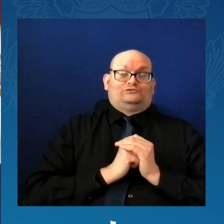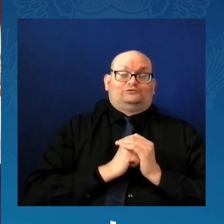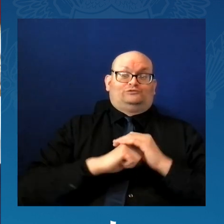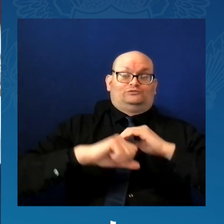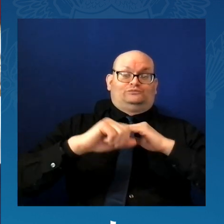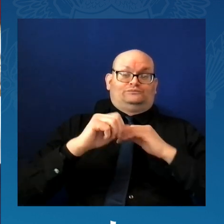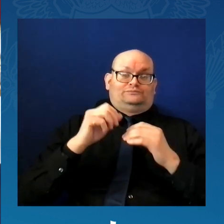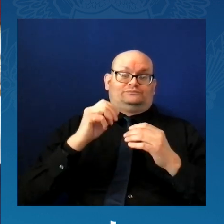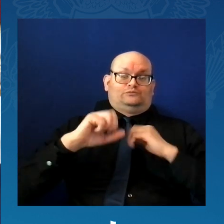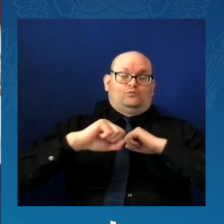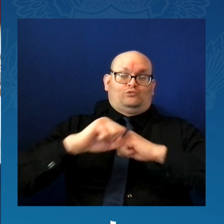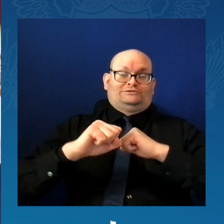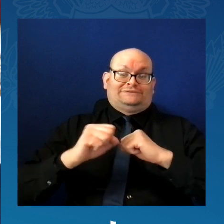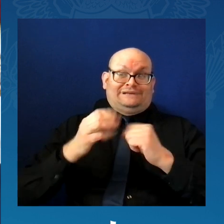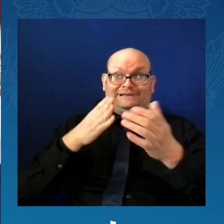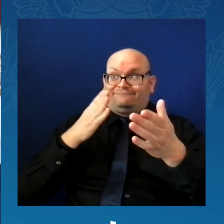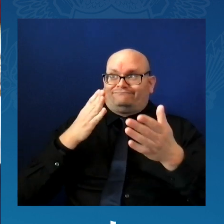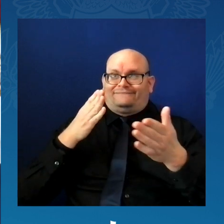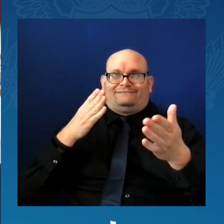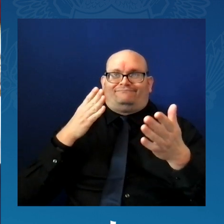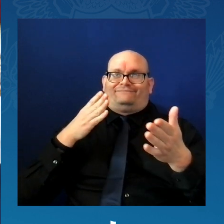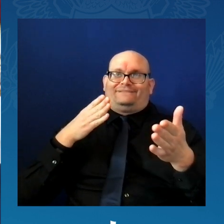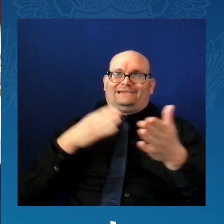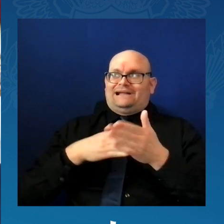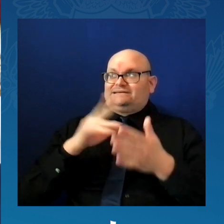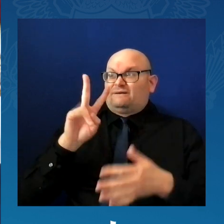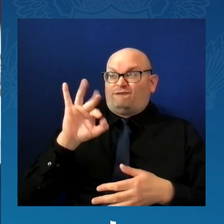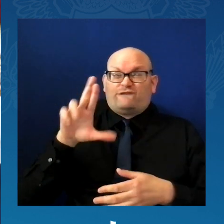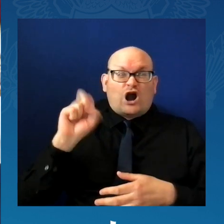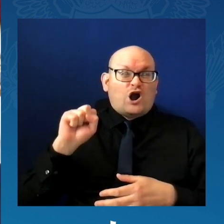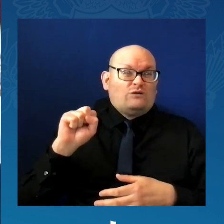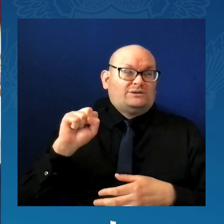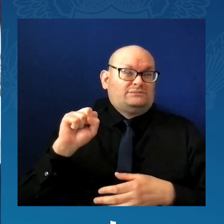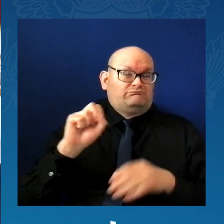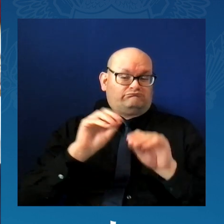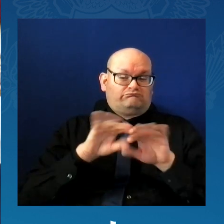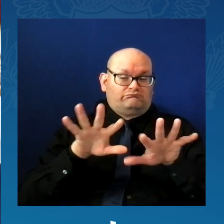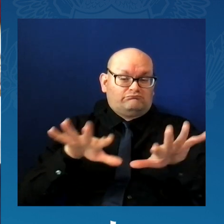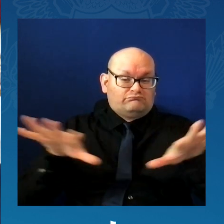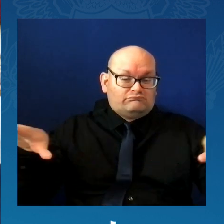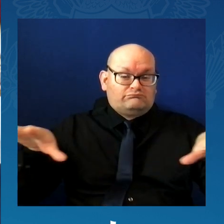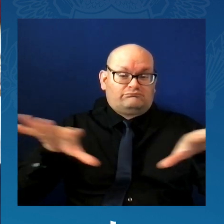DHS to include through DHS is cybersecurity. Infrastructure and Security Agency